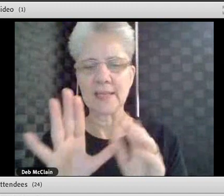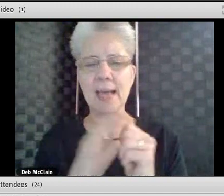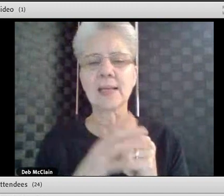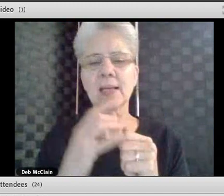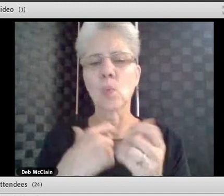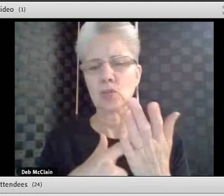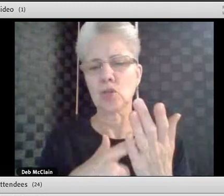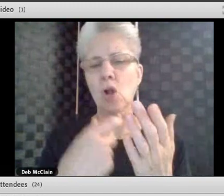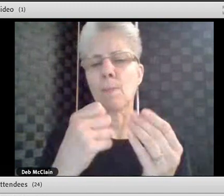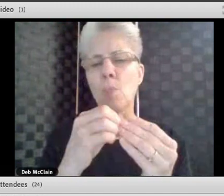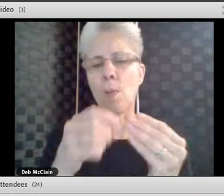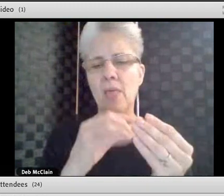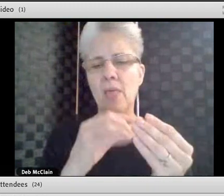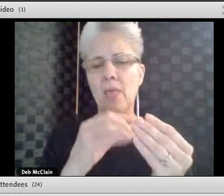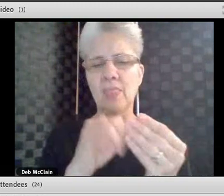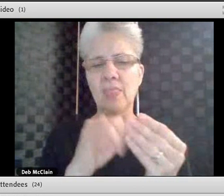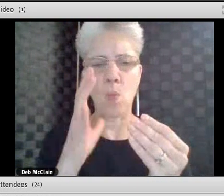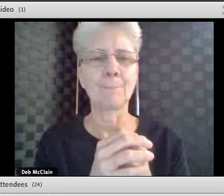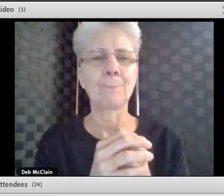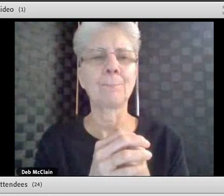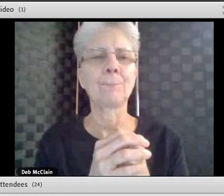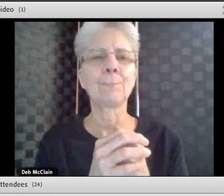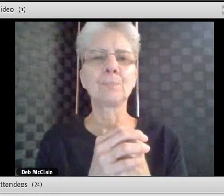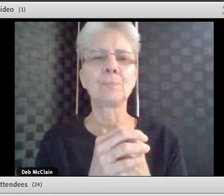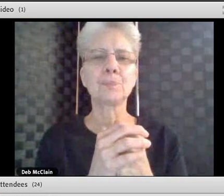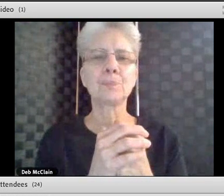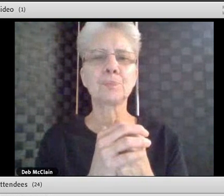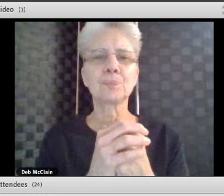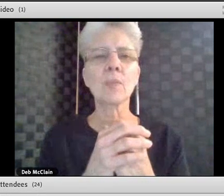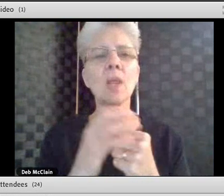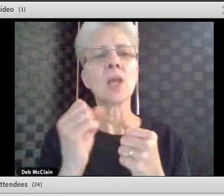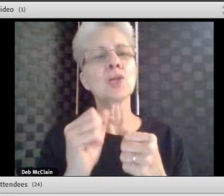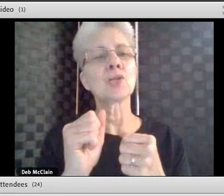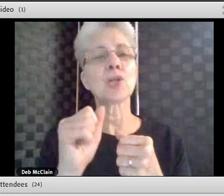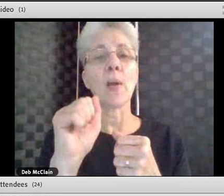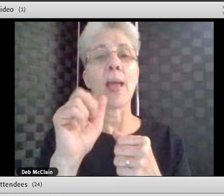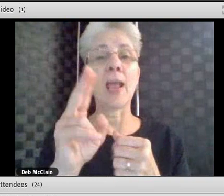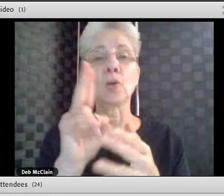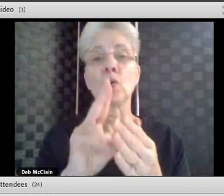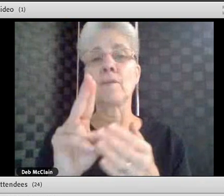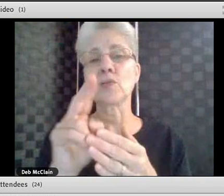that they loan, which is fantastic, and we're going to talk a little bit about that.